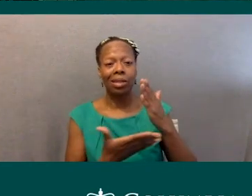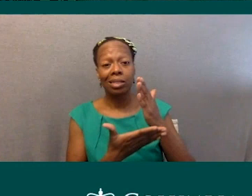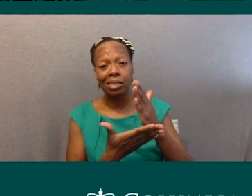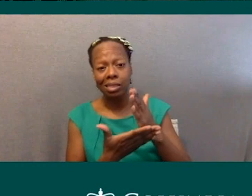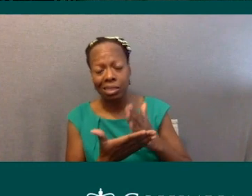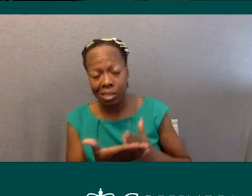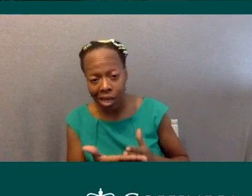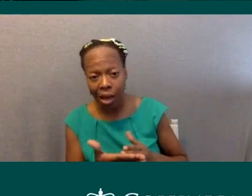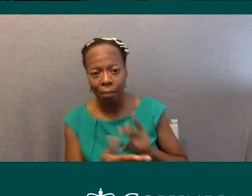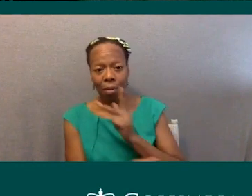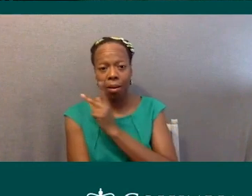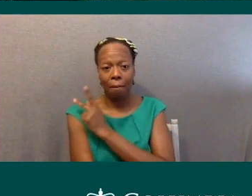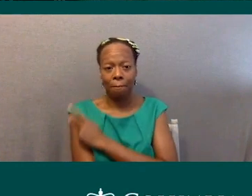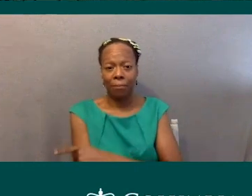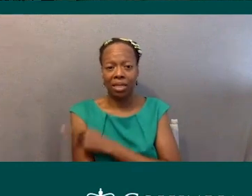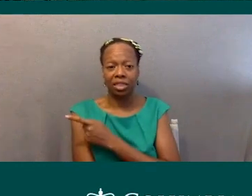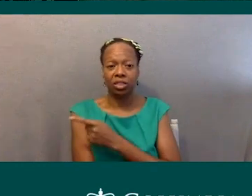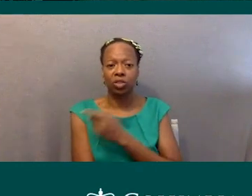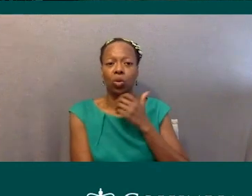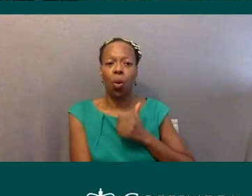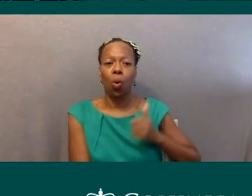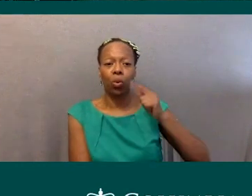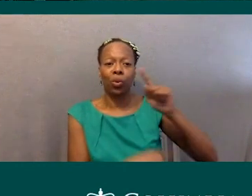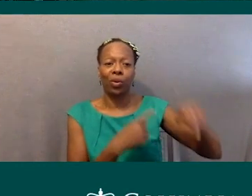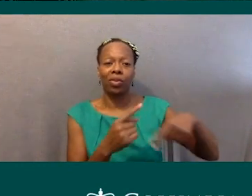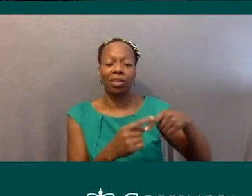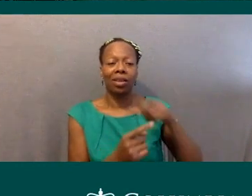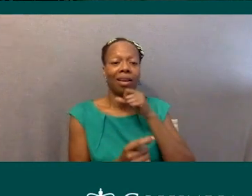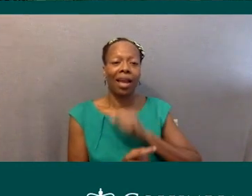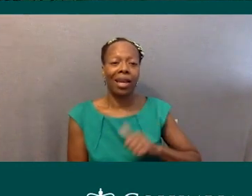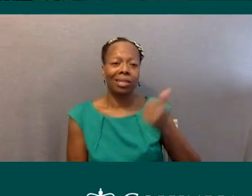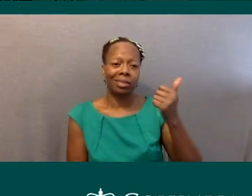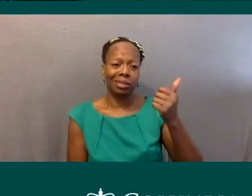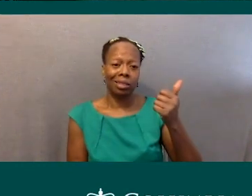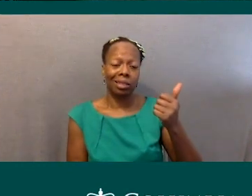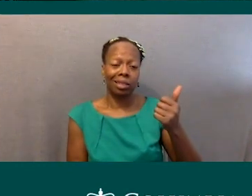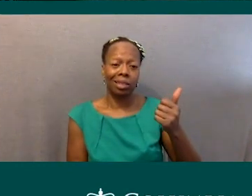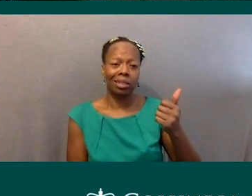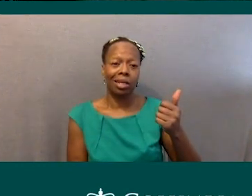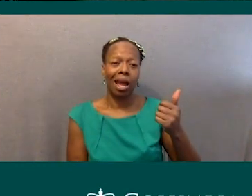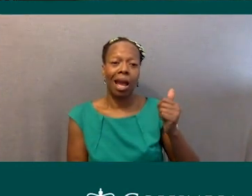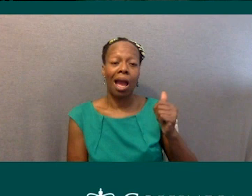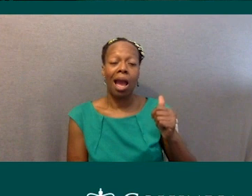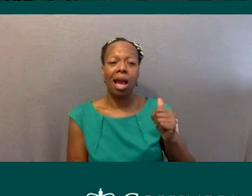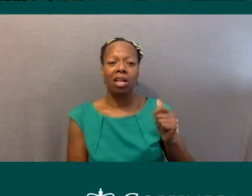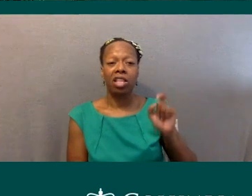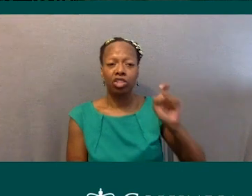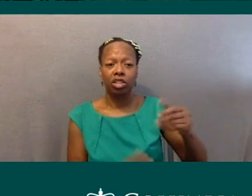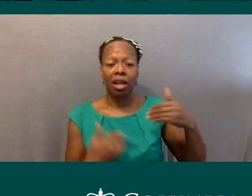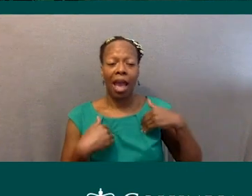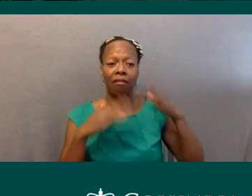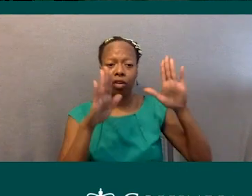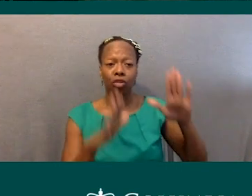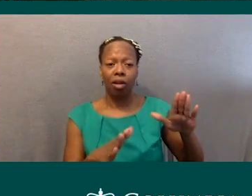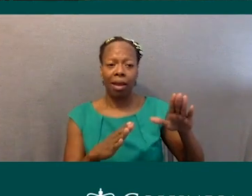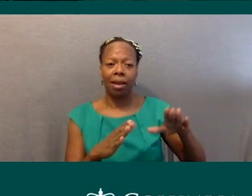longer than 10 years, which is still, they should have a great outcome. but the reason why the people feel